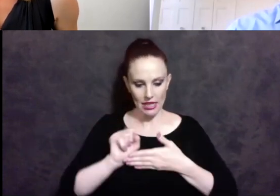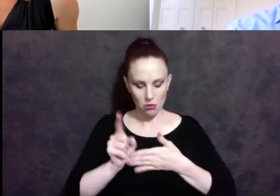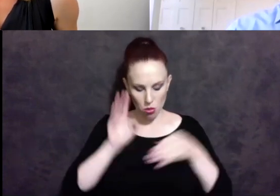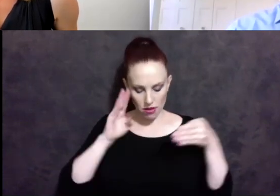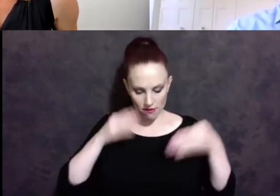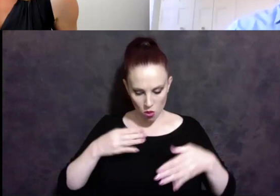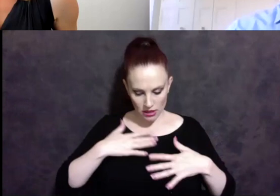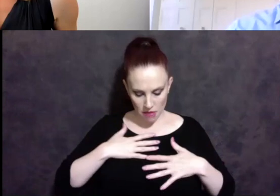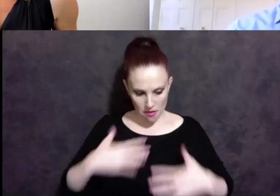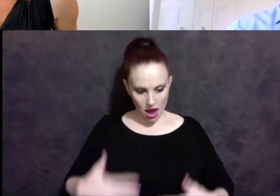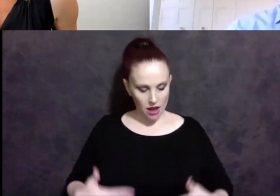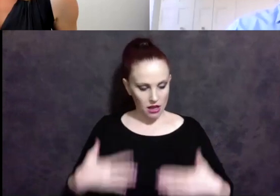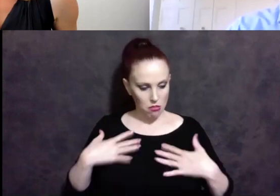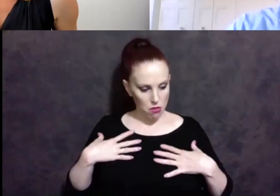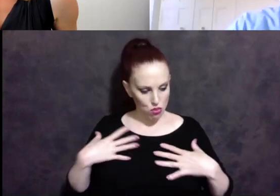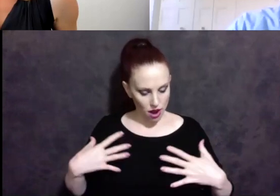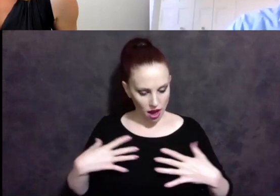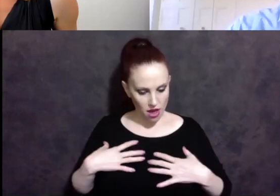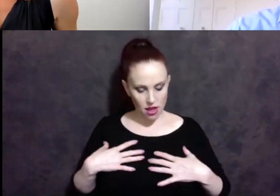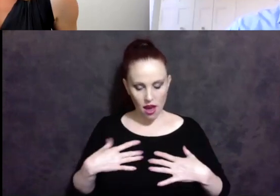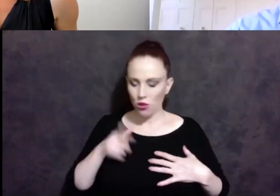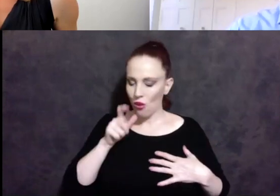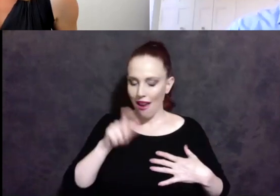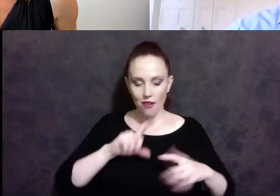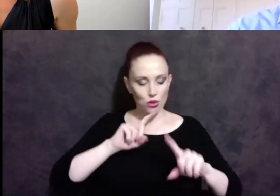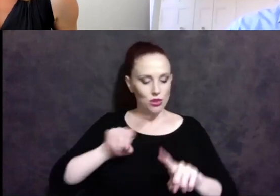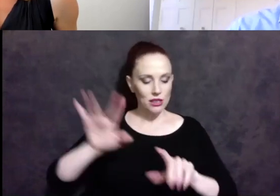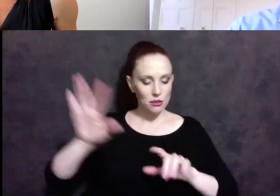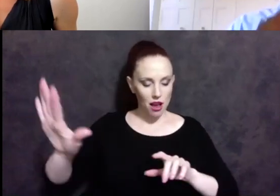breath in that given moment and knowing I don't need to respond to that thing. How I